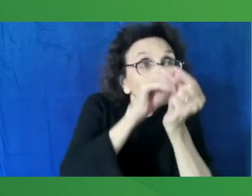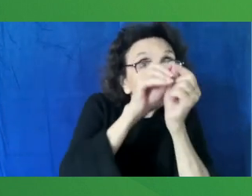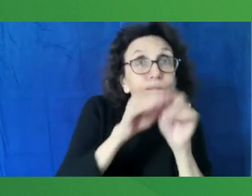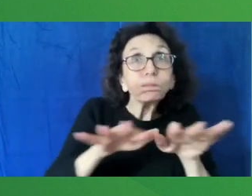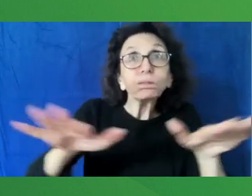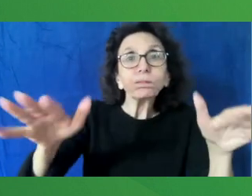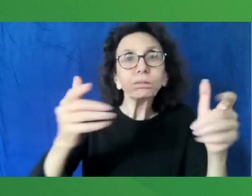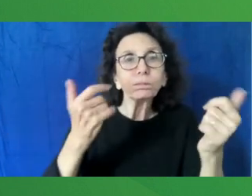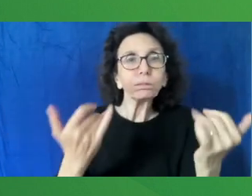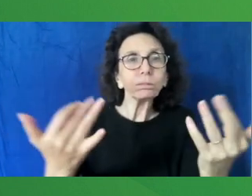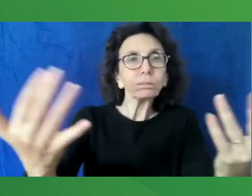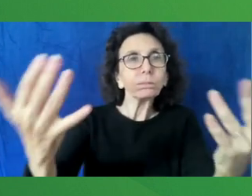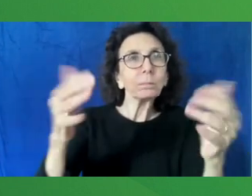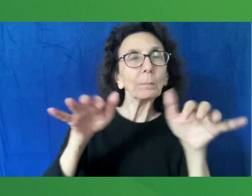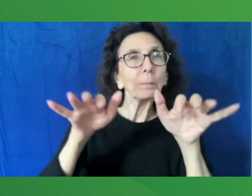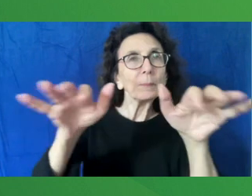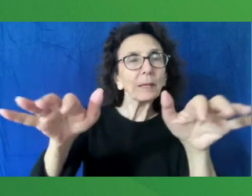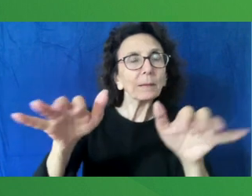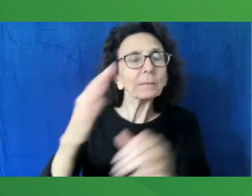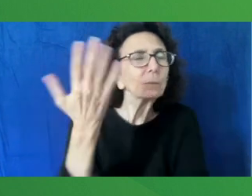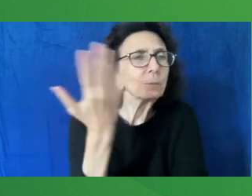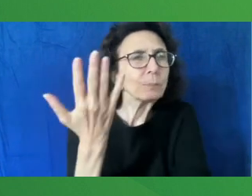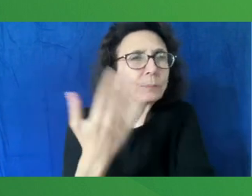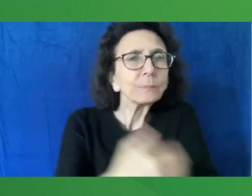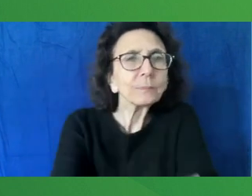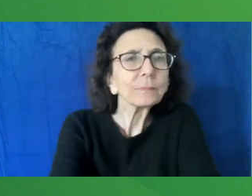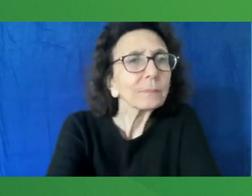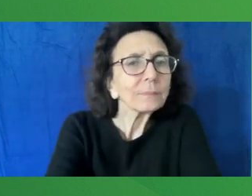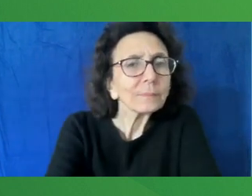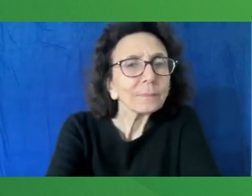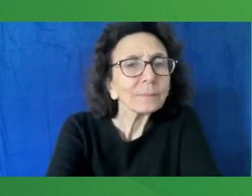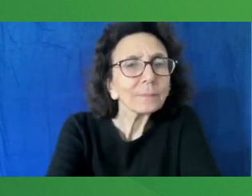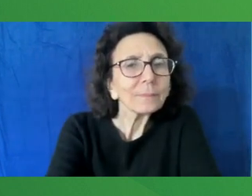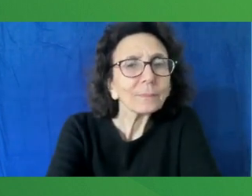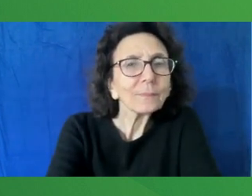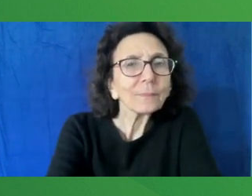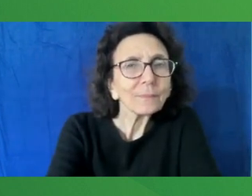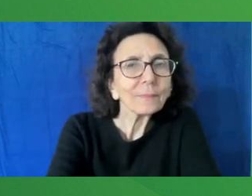So, excuse me.